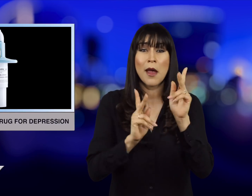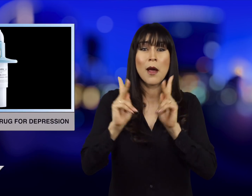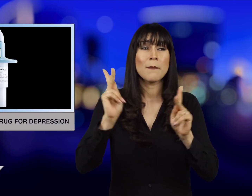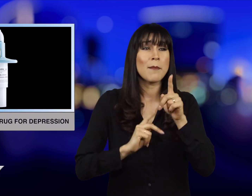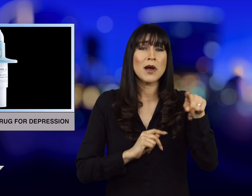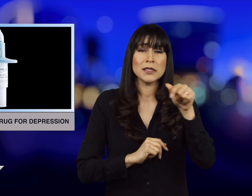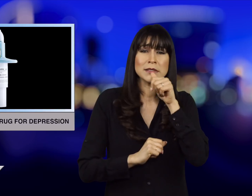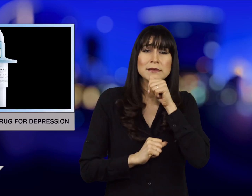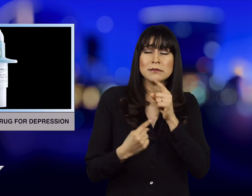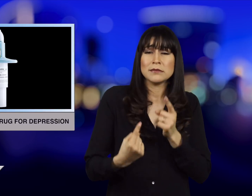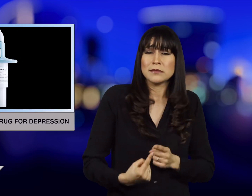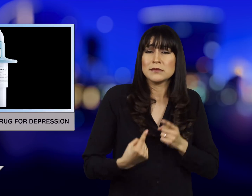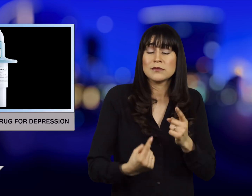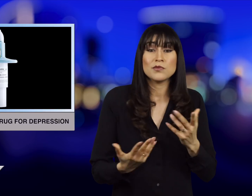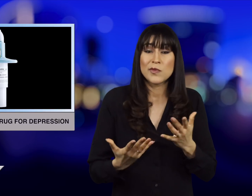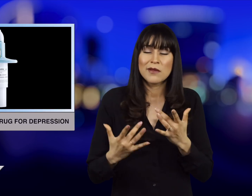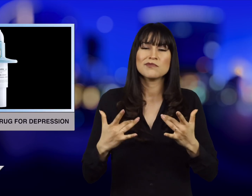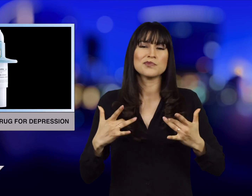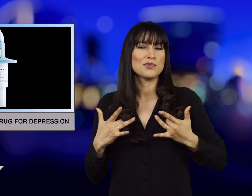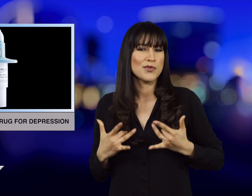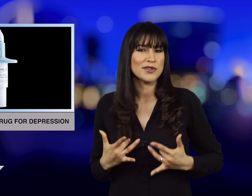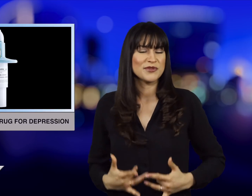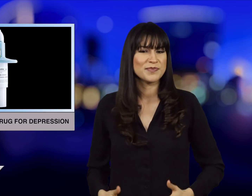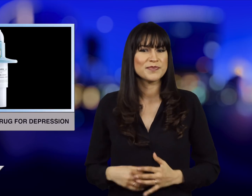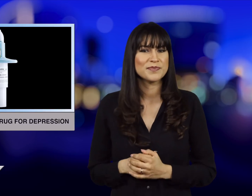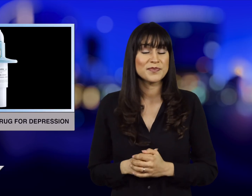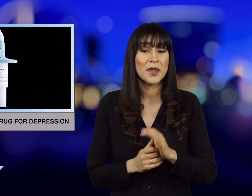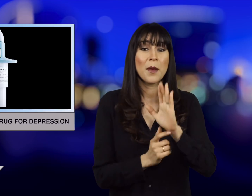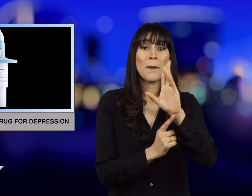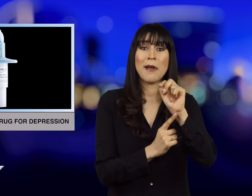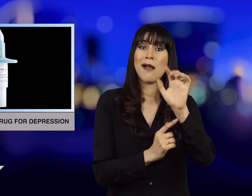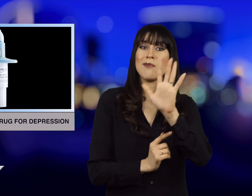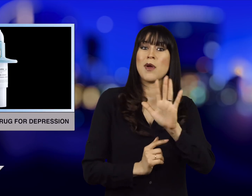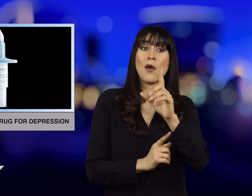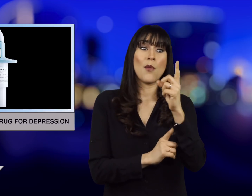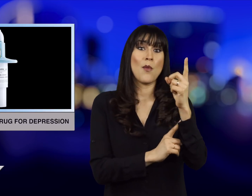Millions of people suffer from depression.